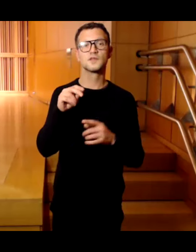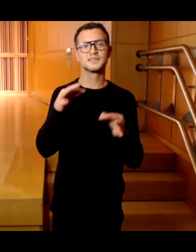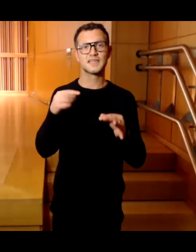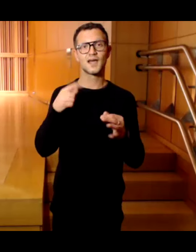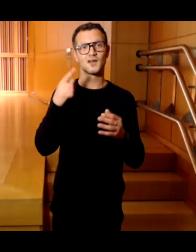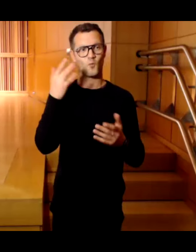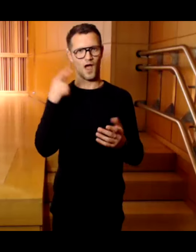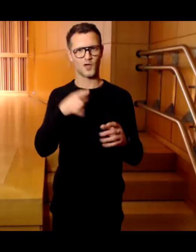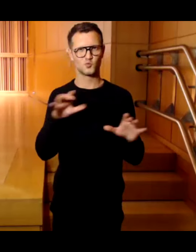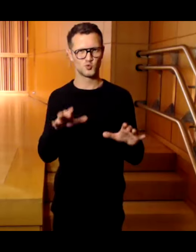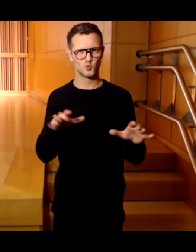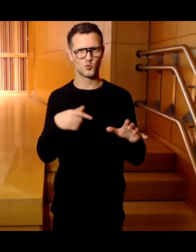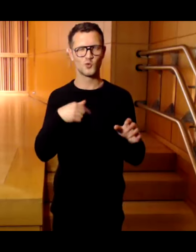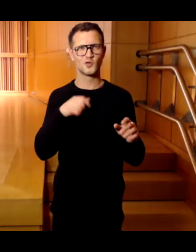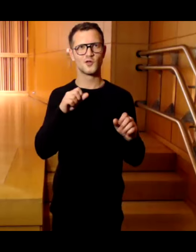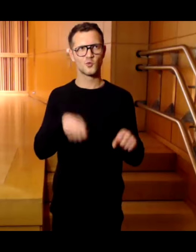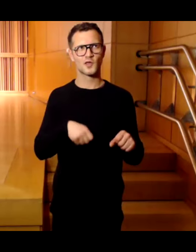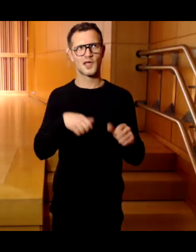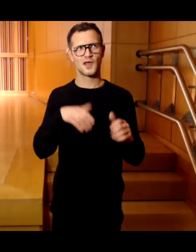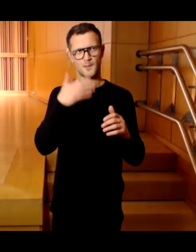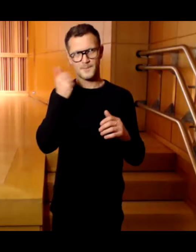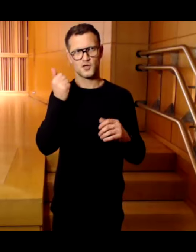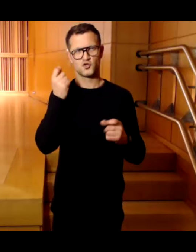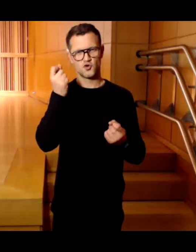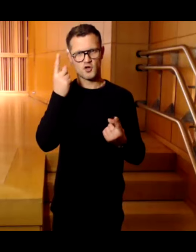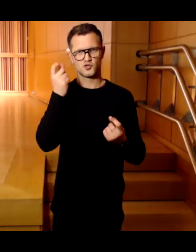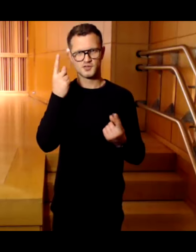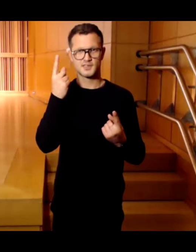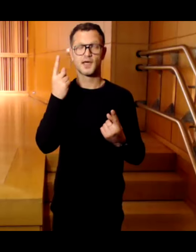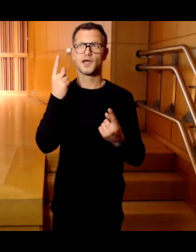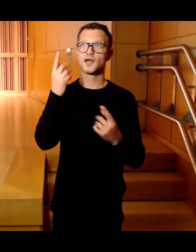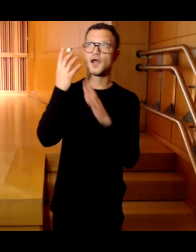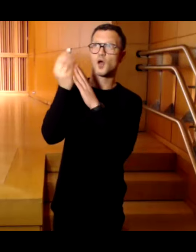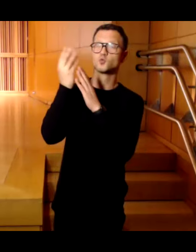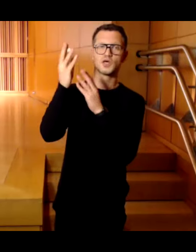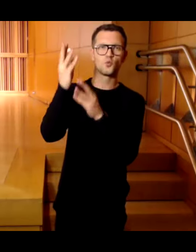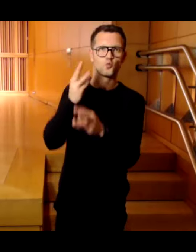One might better access and negotiate the actual. Our lived reality.